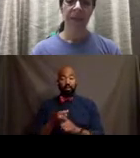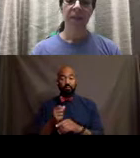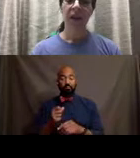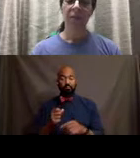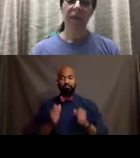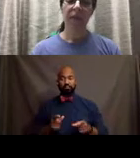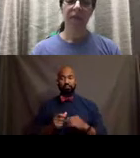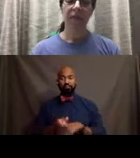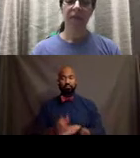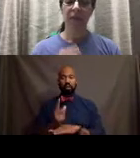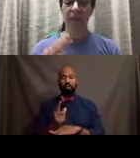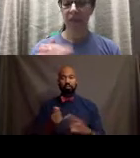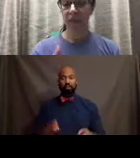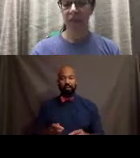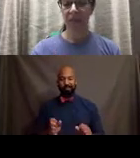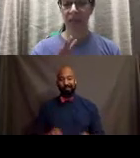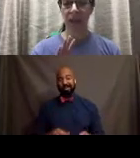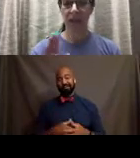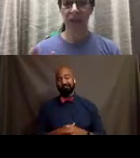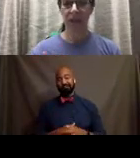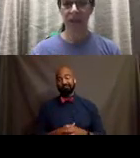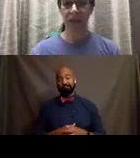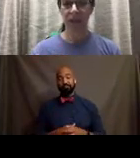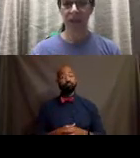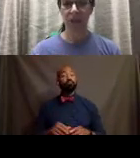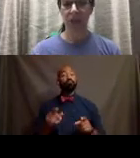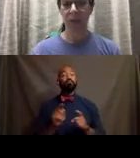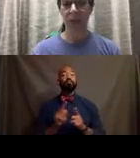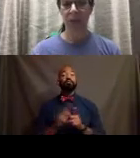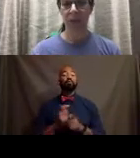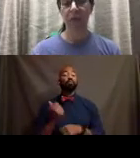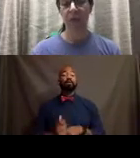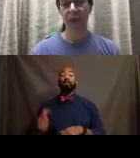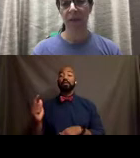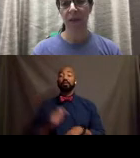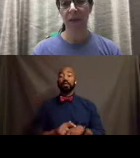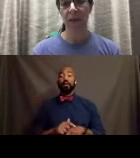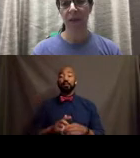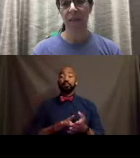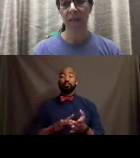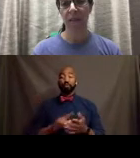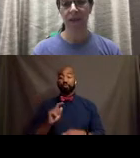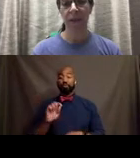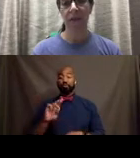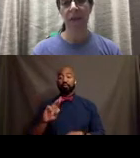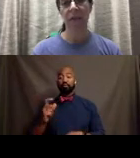The other piece in this is that anytime that we do prescribe either masculinizing therapy